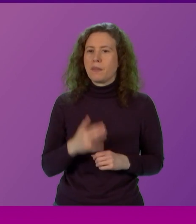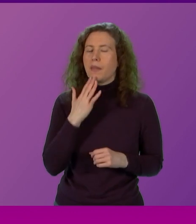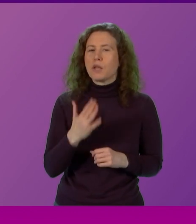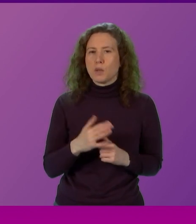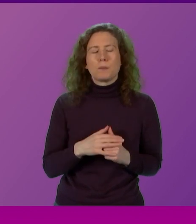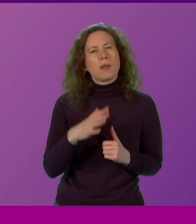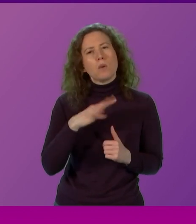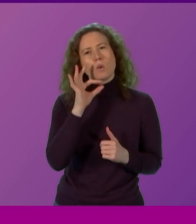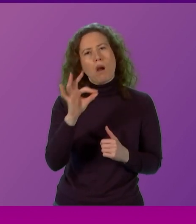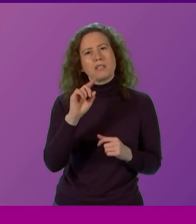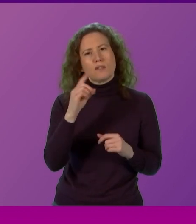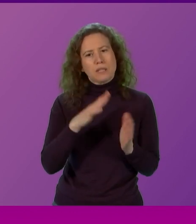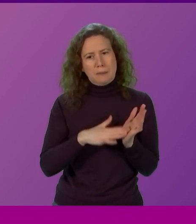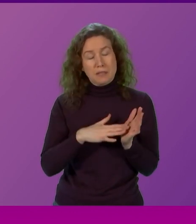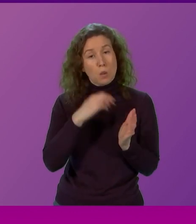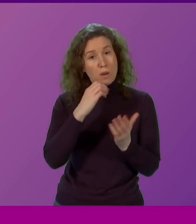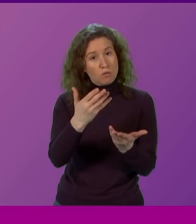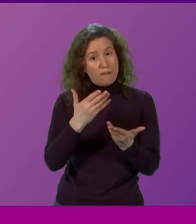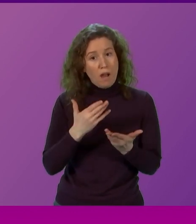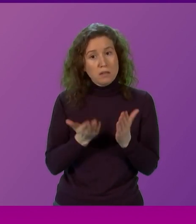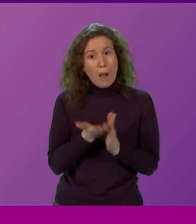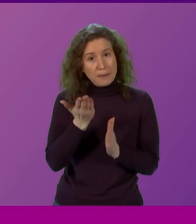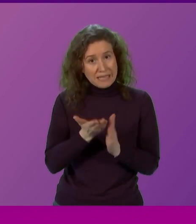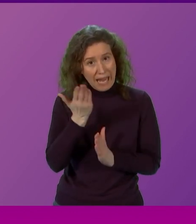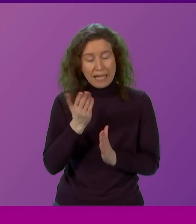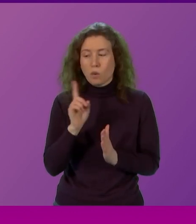To ask the First Minister whether she will provide an update on what discussions she